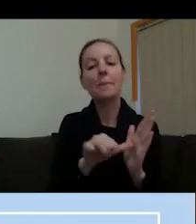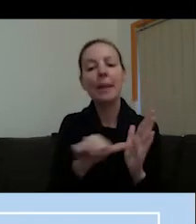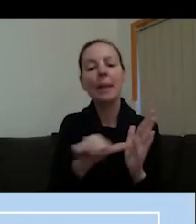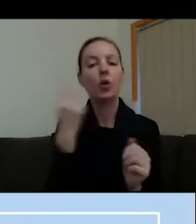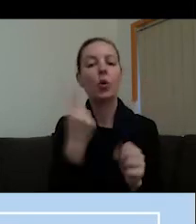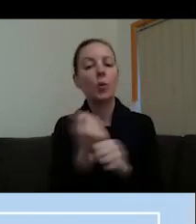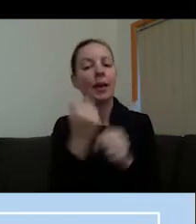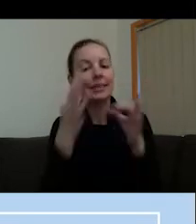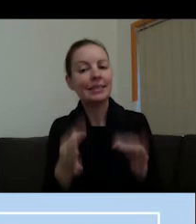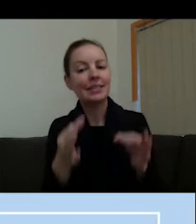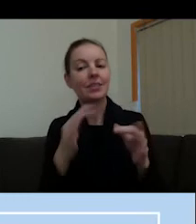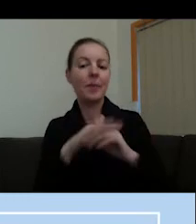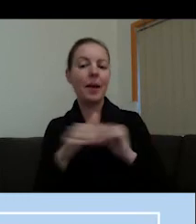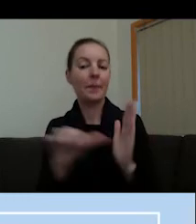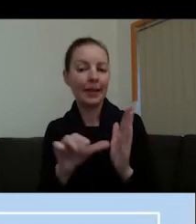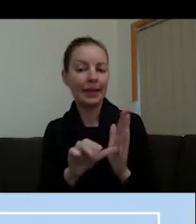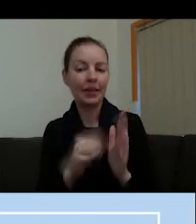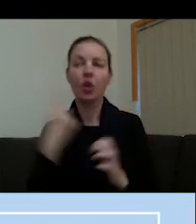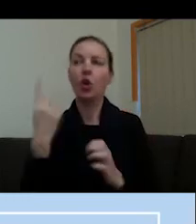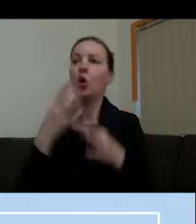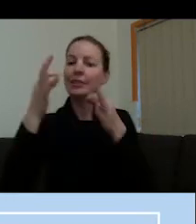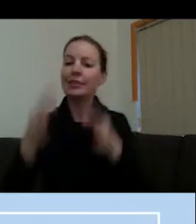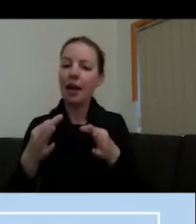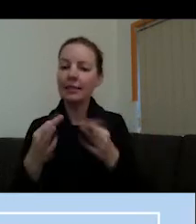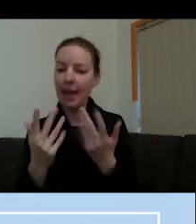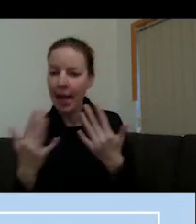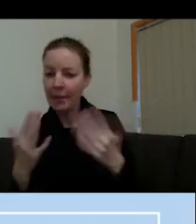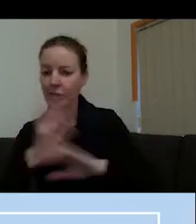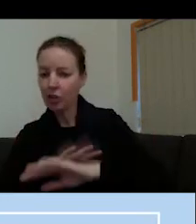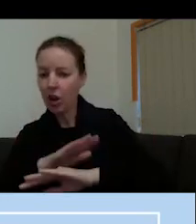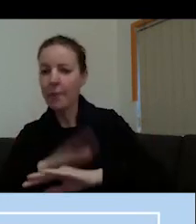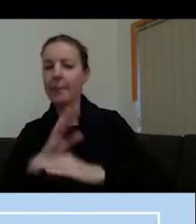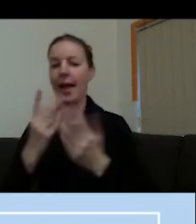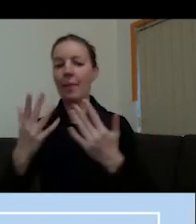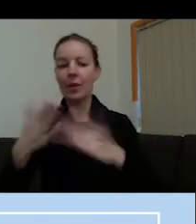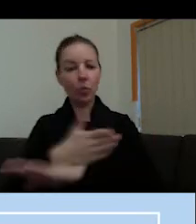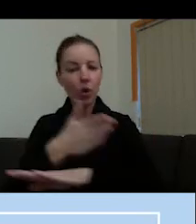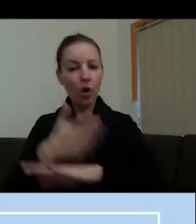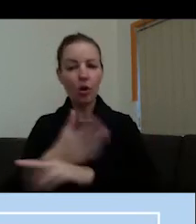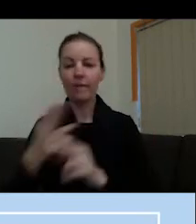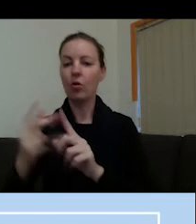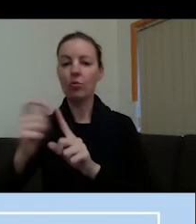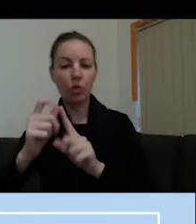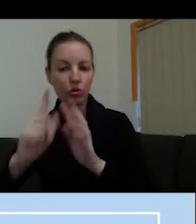Who decides how much time and work is put into a project and decides what we work on? How do we decide